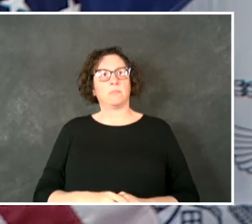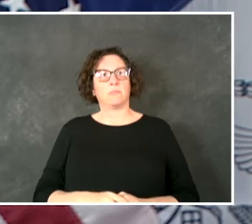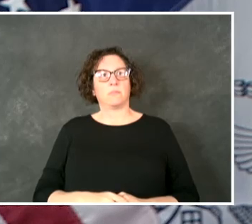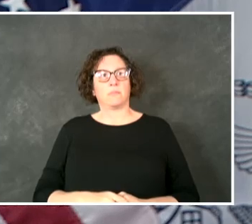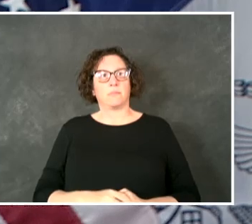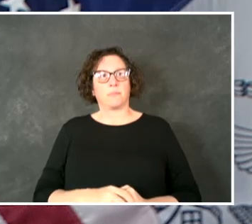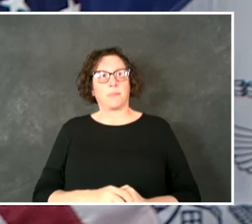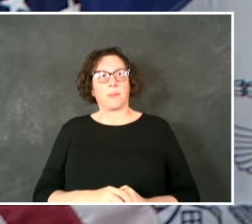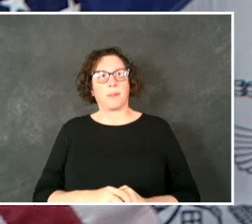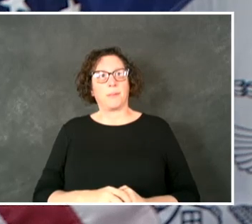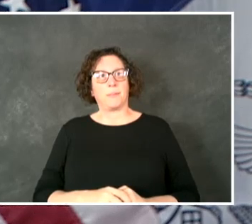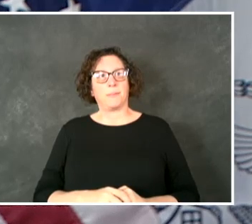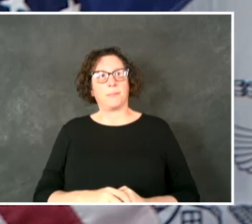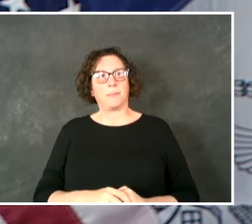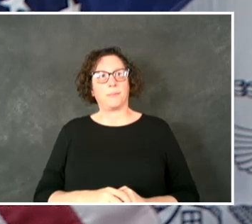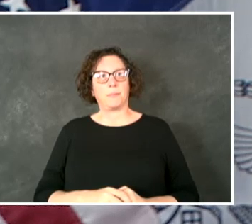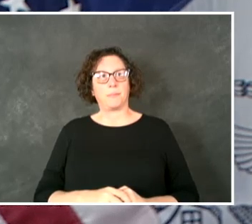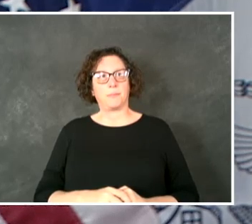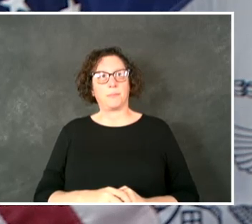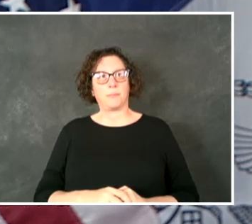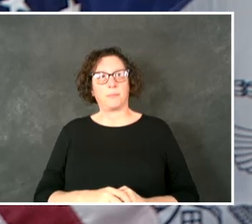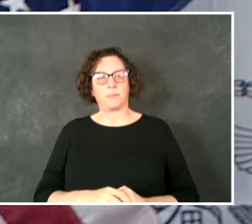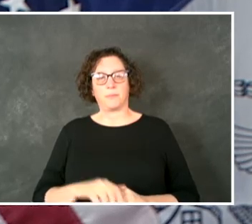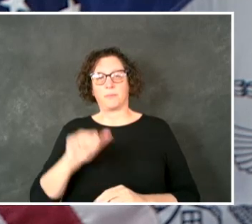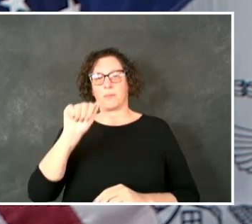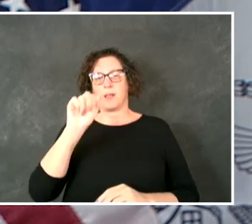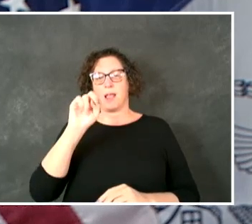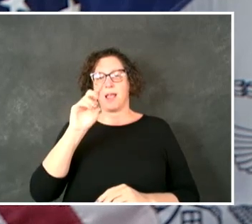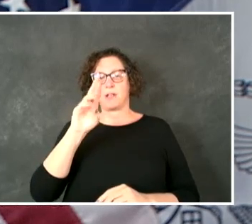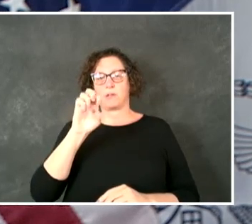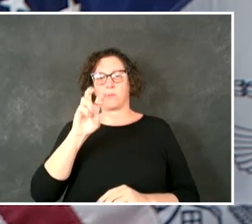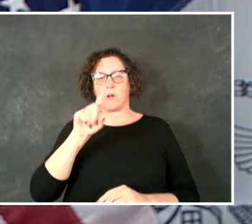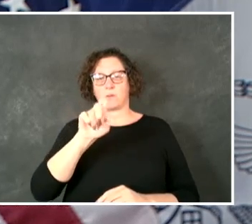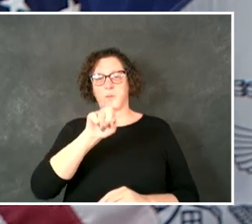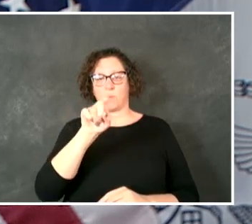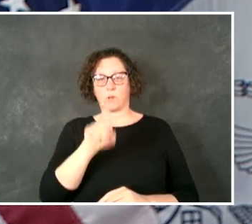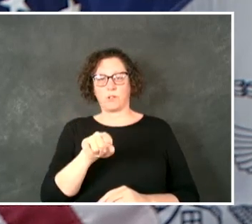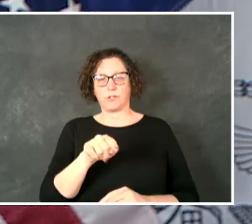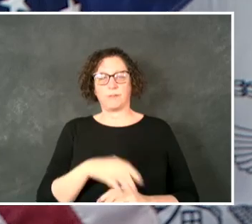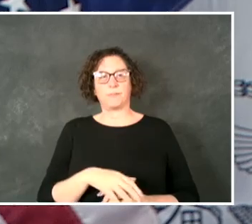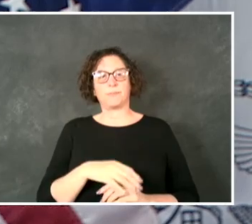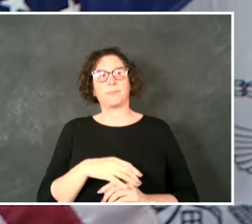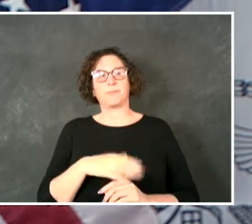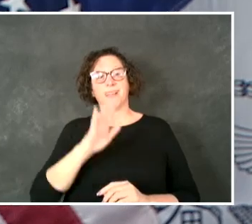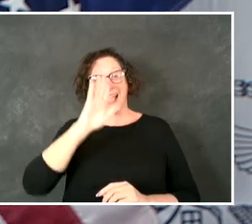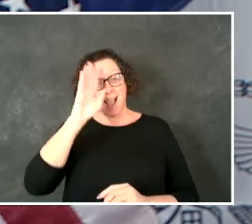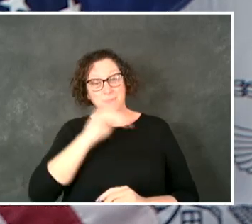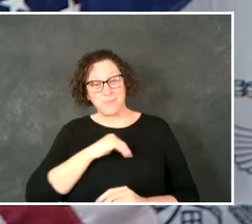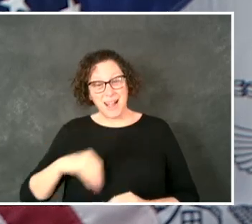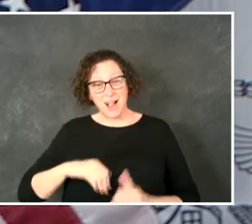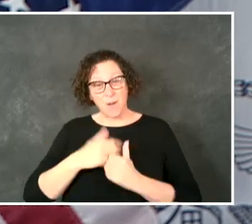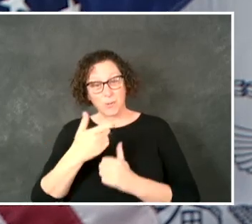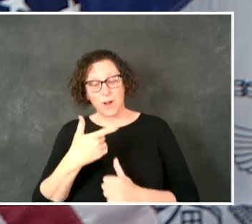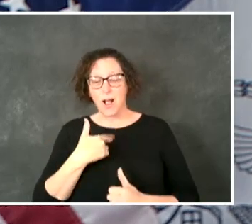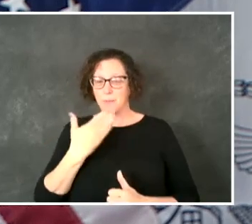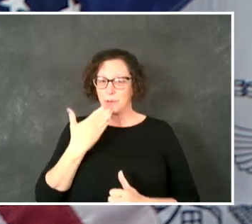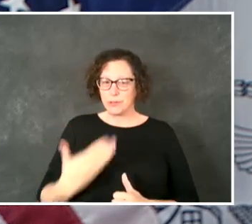OBVIOUSLY GOING TOHA PNPE IN THE FALL, NOTO NW. NEXT QUESTION, ANDREW FROM WNBC.